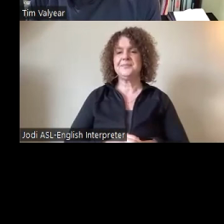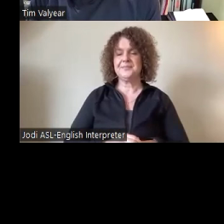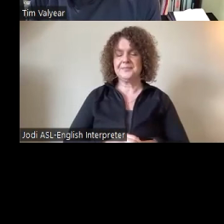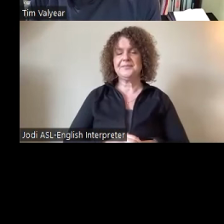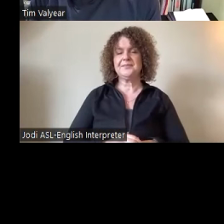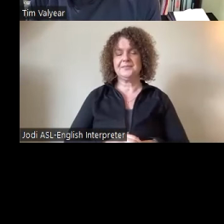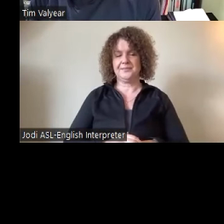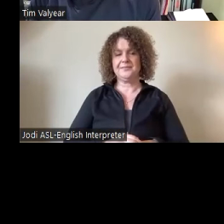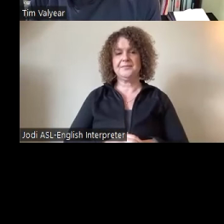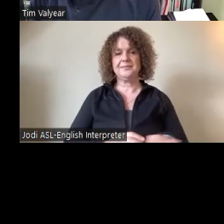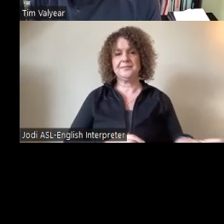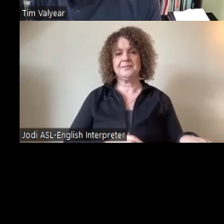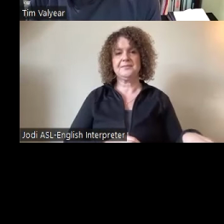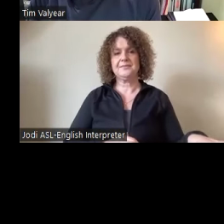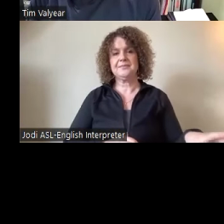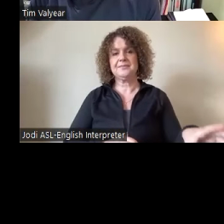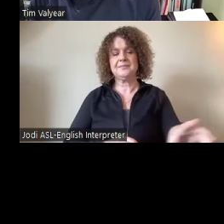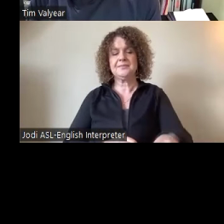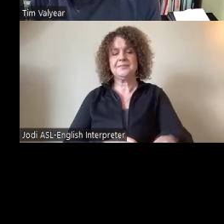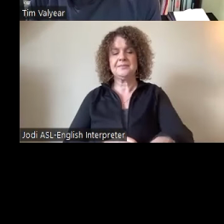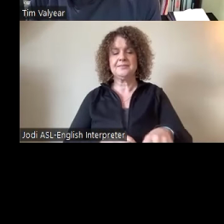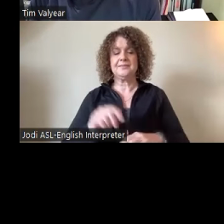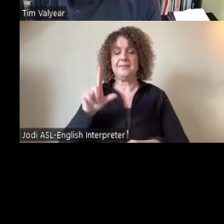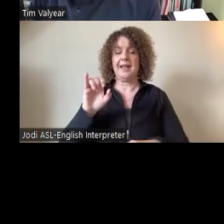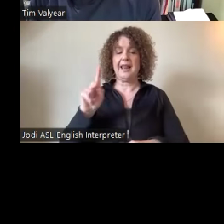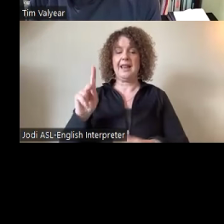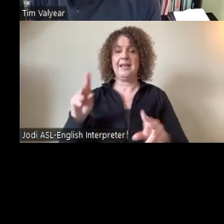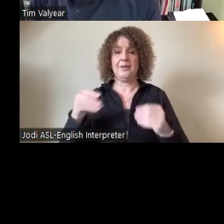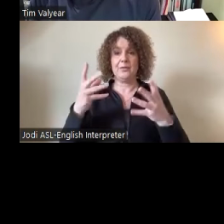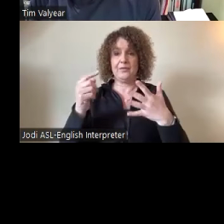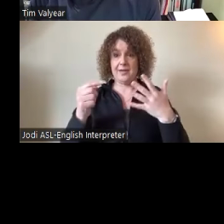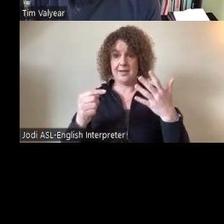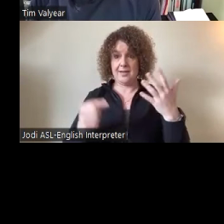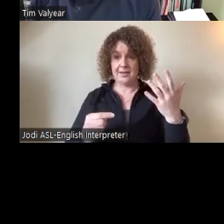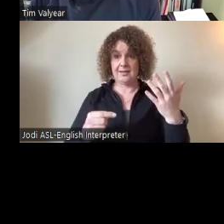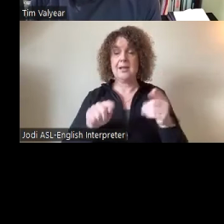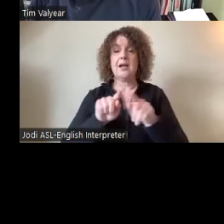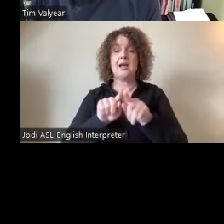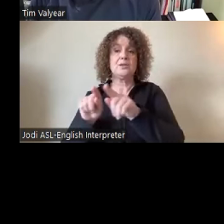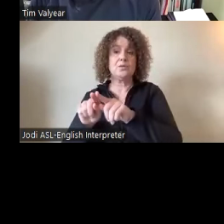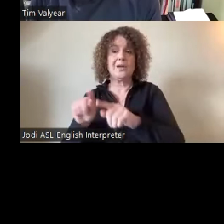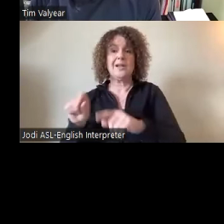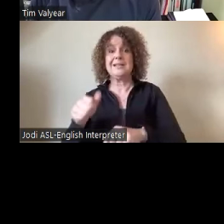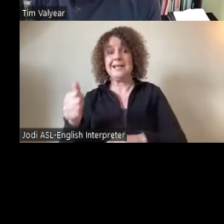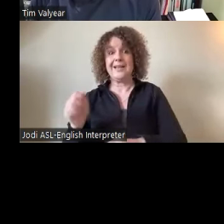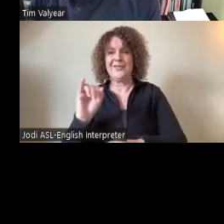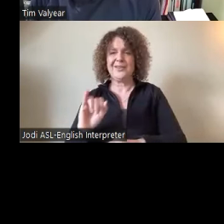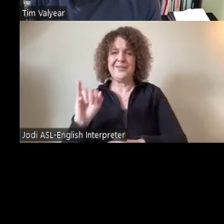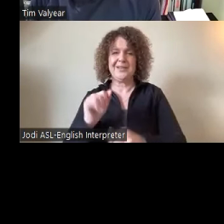testing, you know, to give peace of mind that you don't